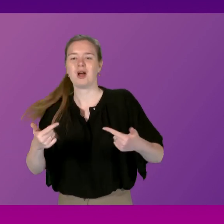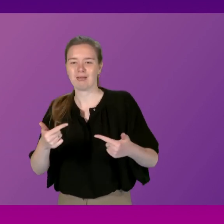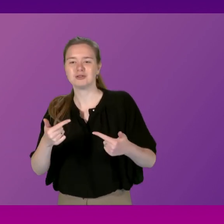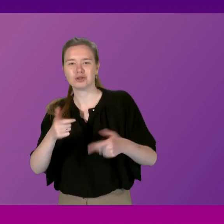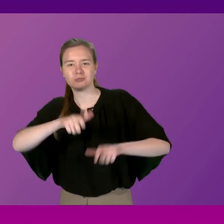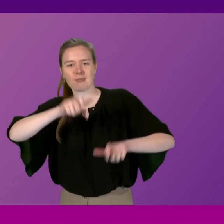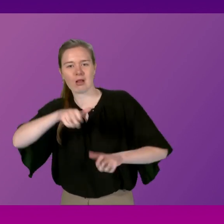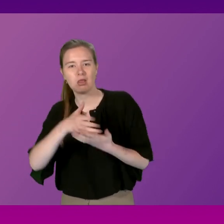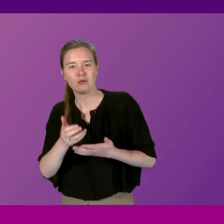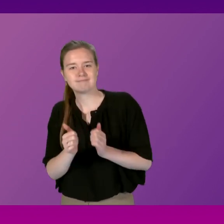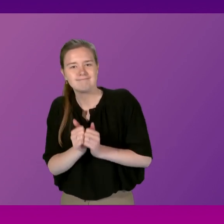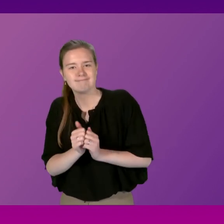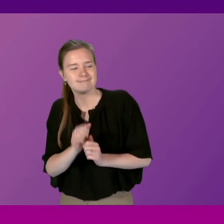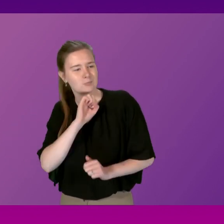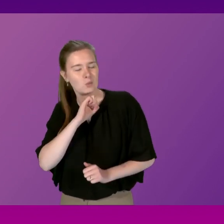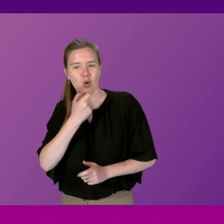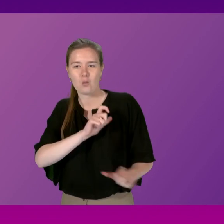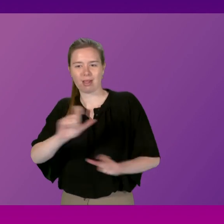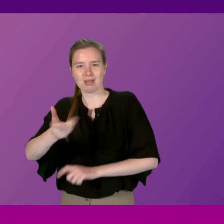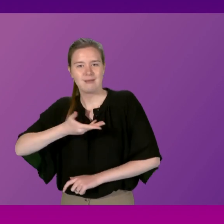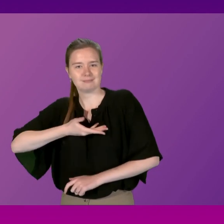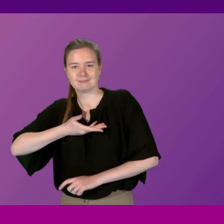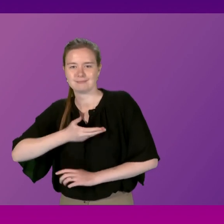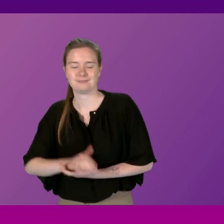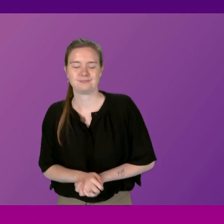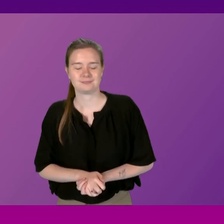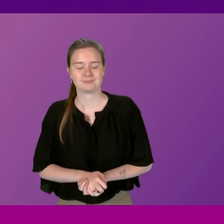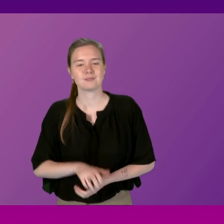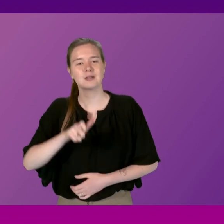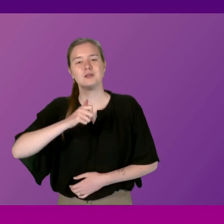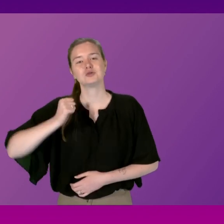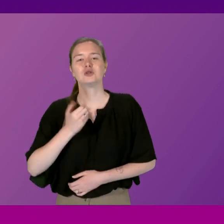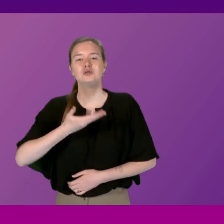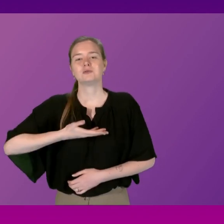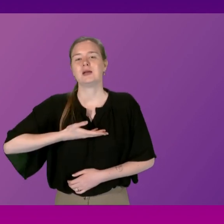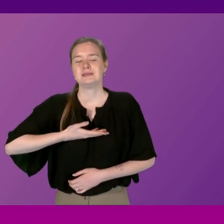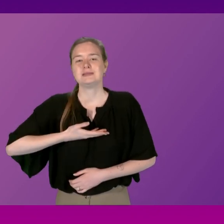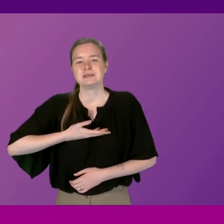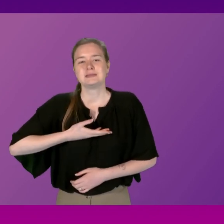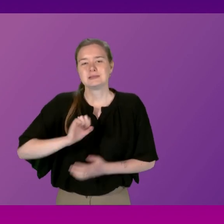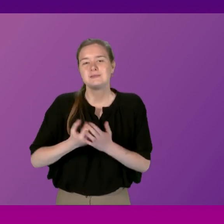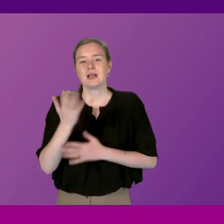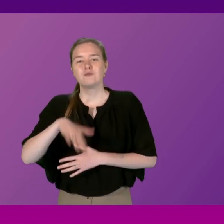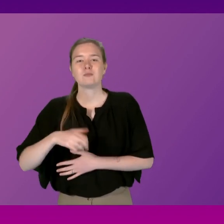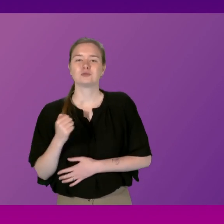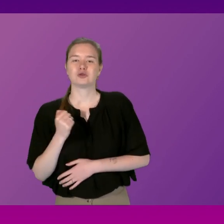to take for granted that they will always be there. The Scottish human rights defender fellowship is funded by the Scottish Government and delivered